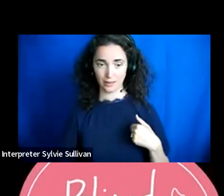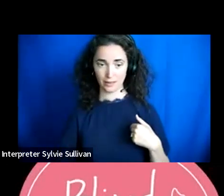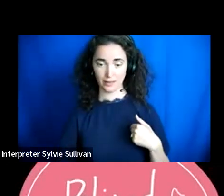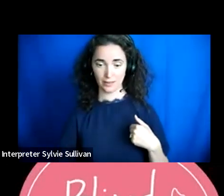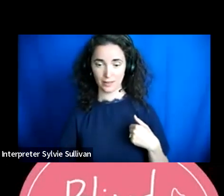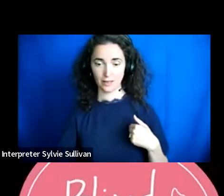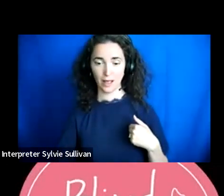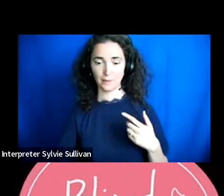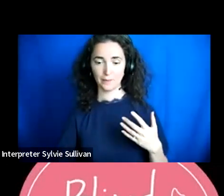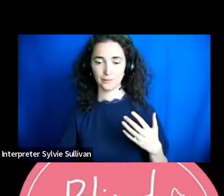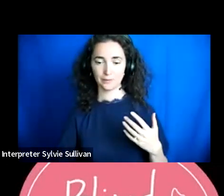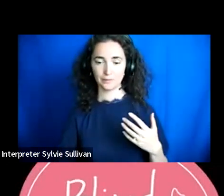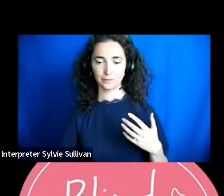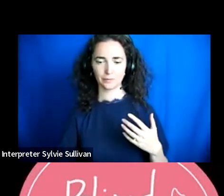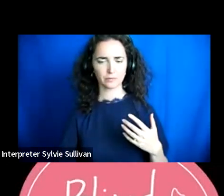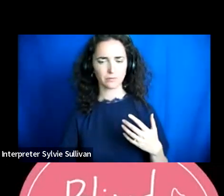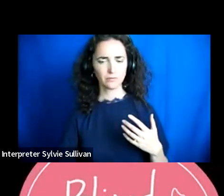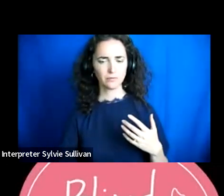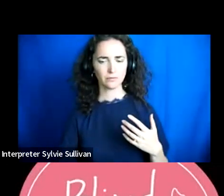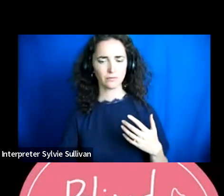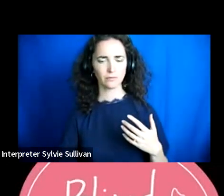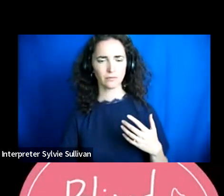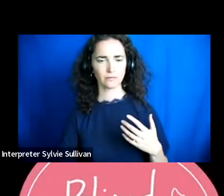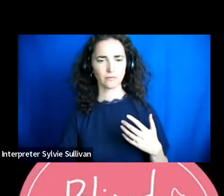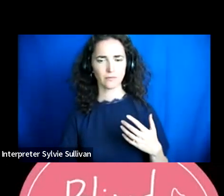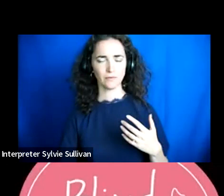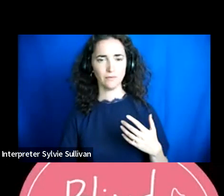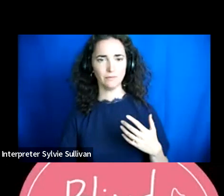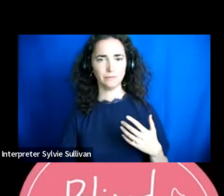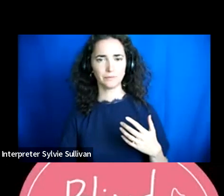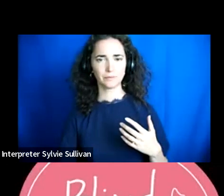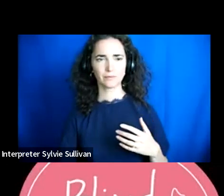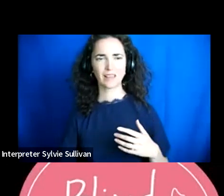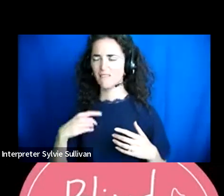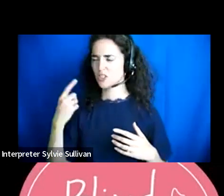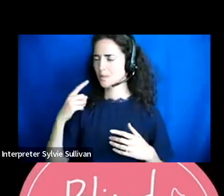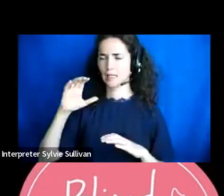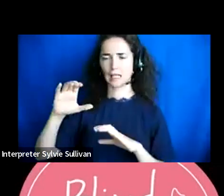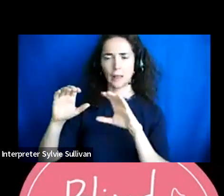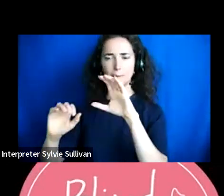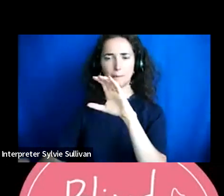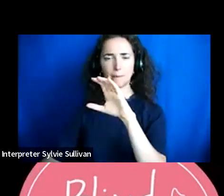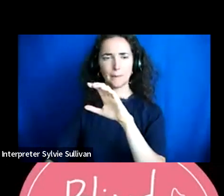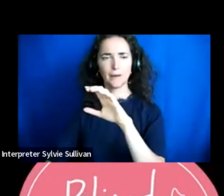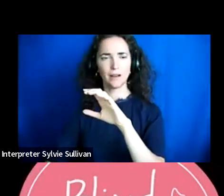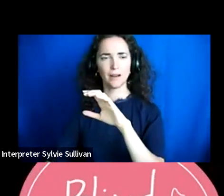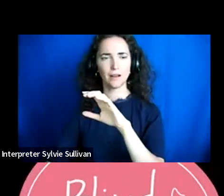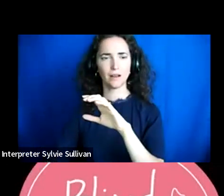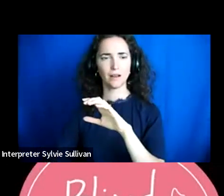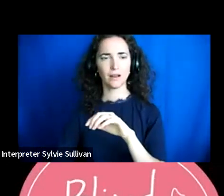They had these. You climb them and you know they put a harness on the kids and everything.